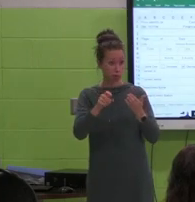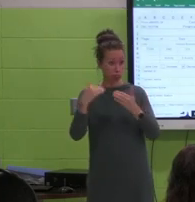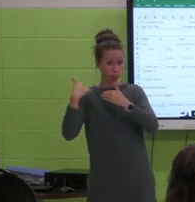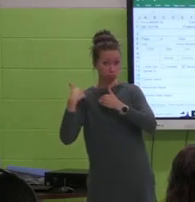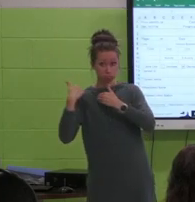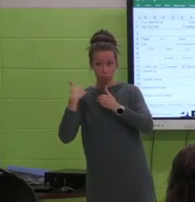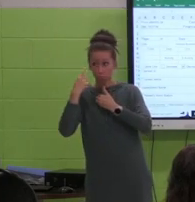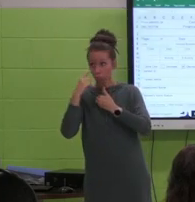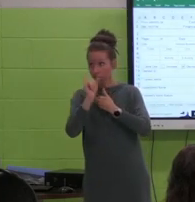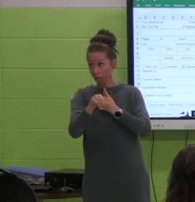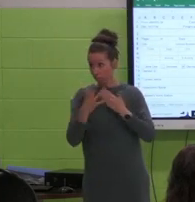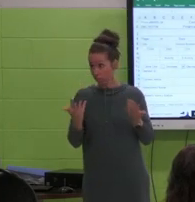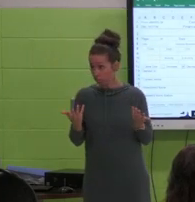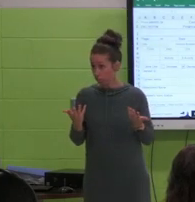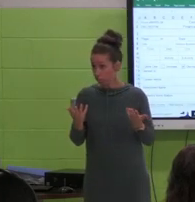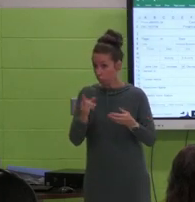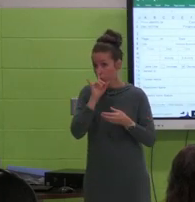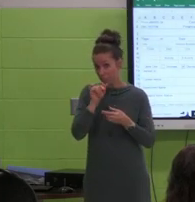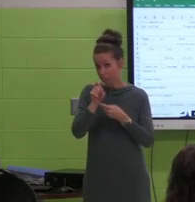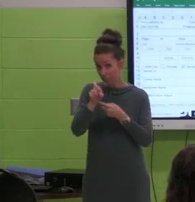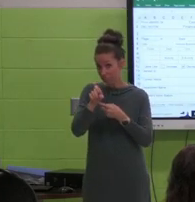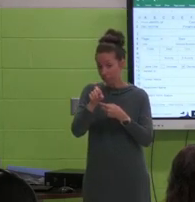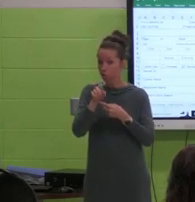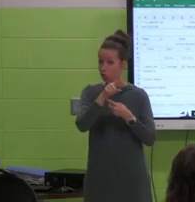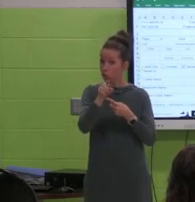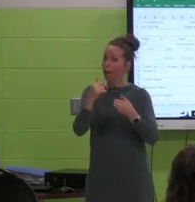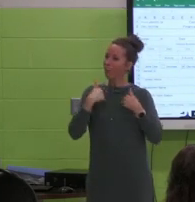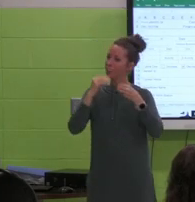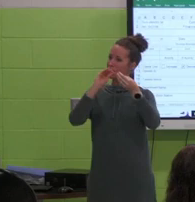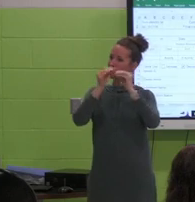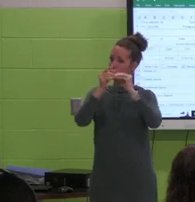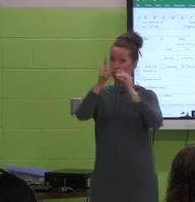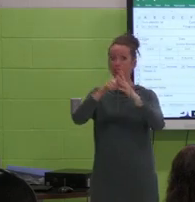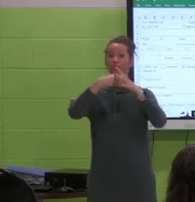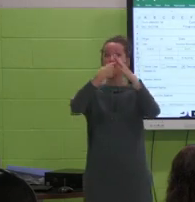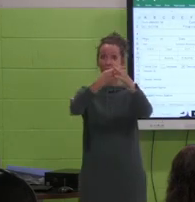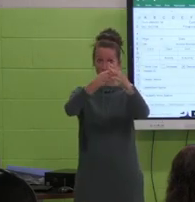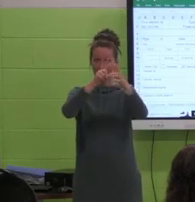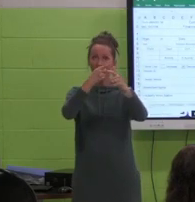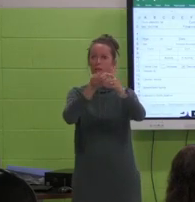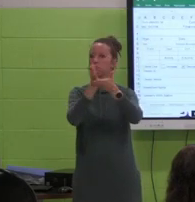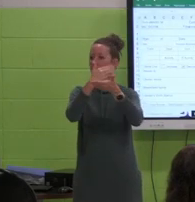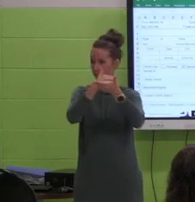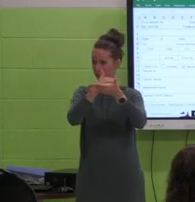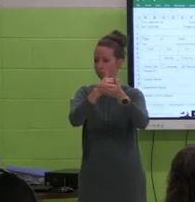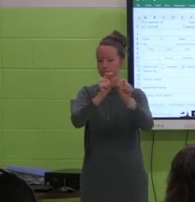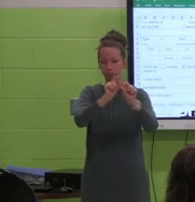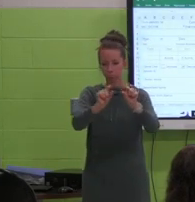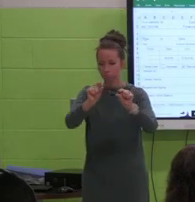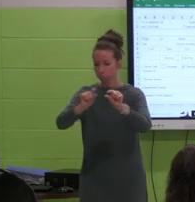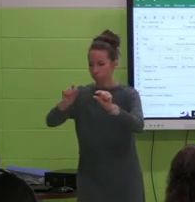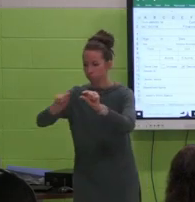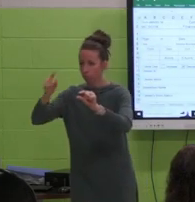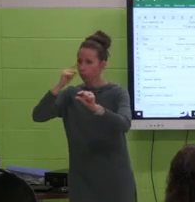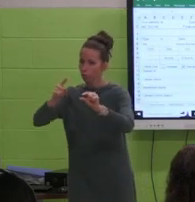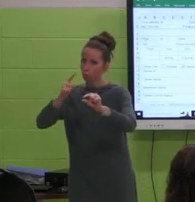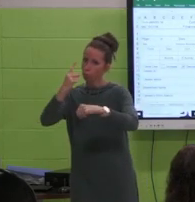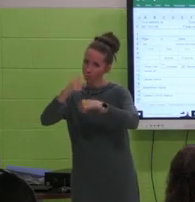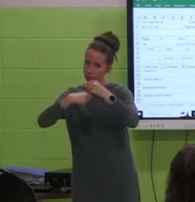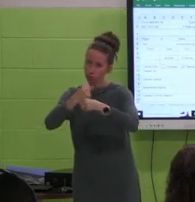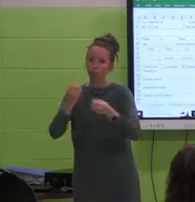it needs to it you you need to have a number and then you need to be able to budget it okay okay